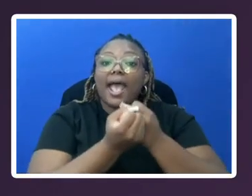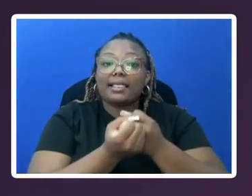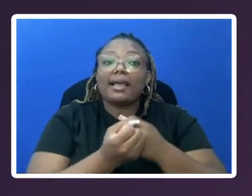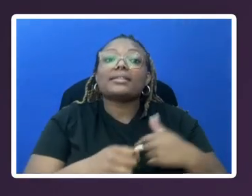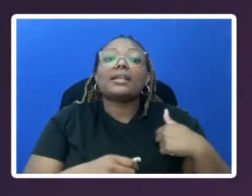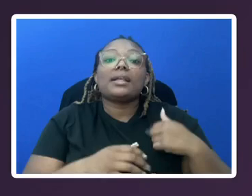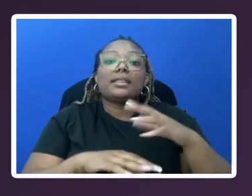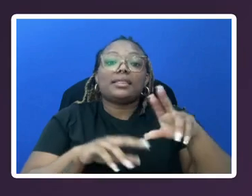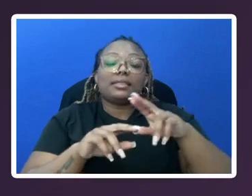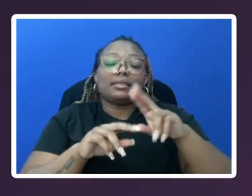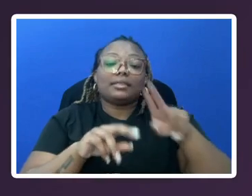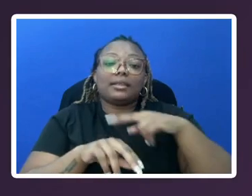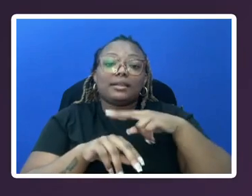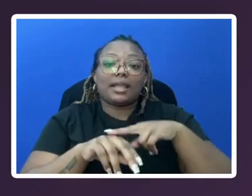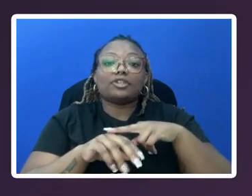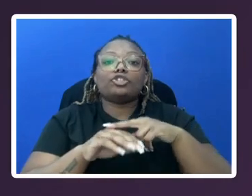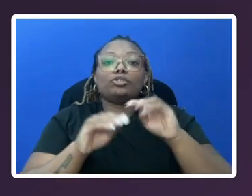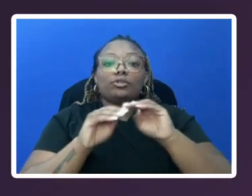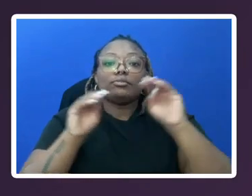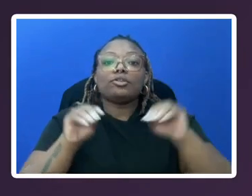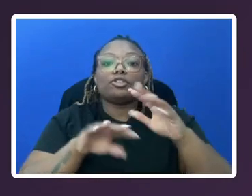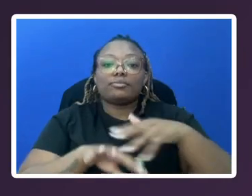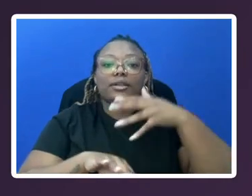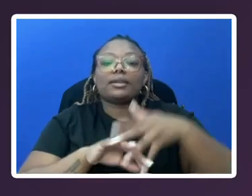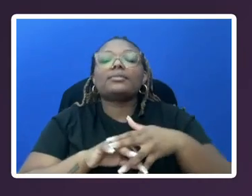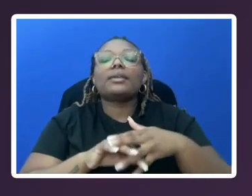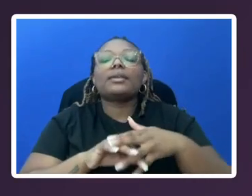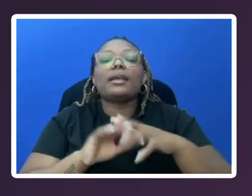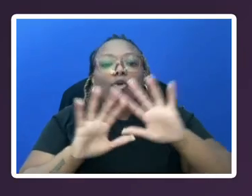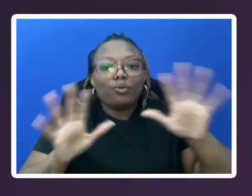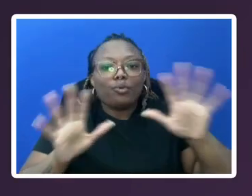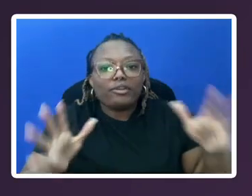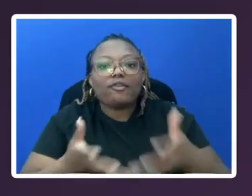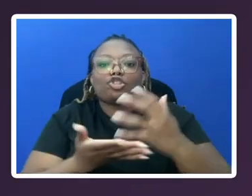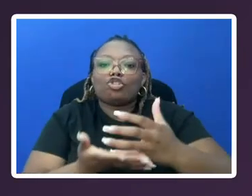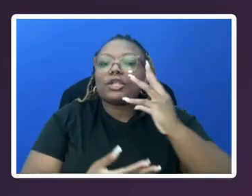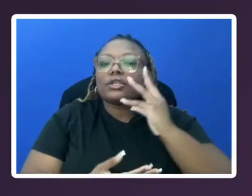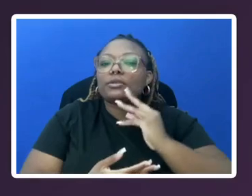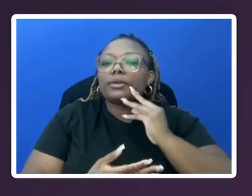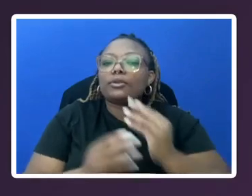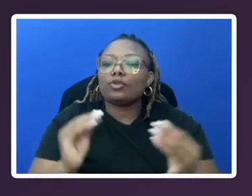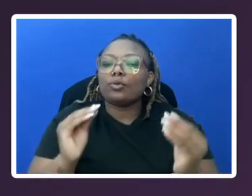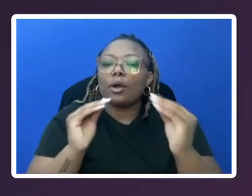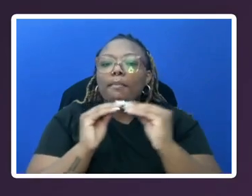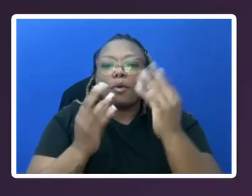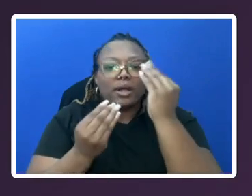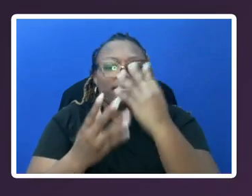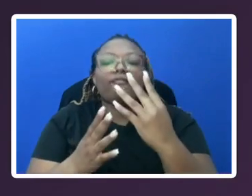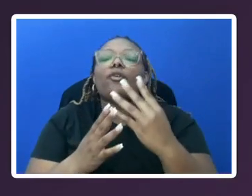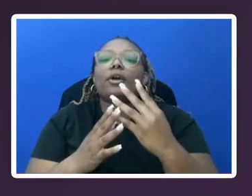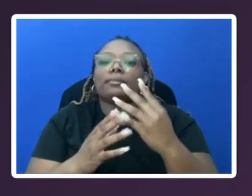a richer shared human experience through more informed understandings of Native peoples.